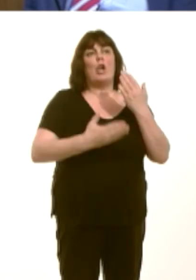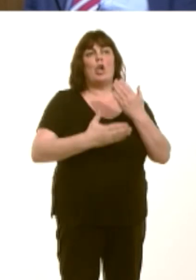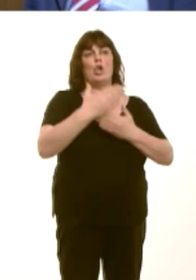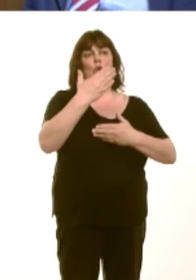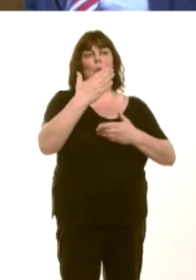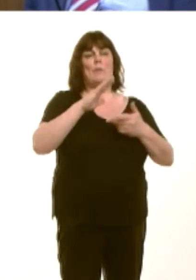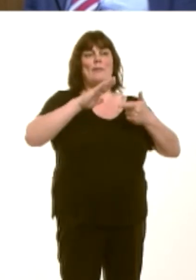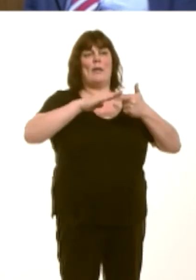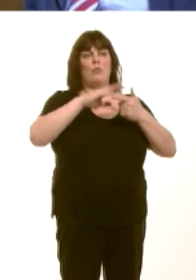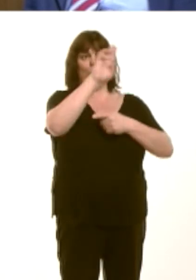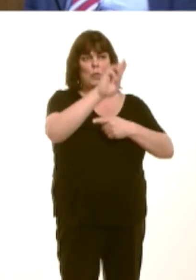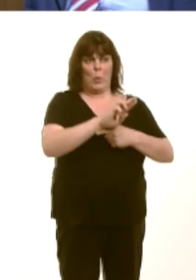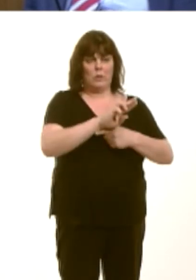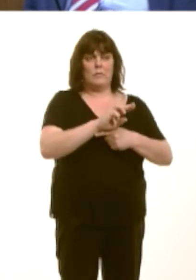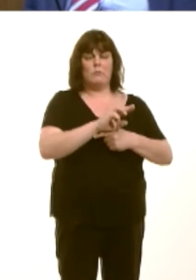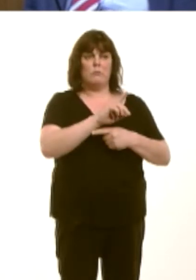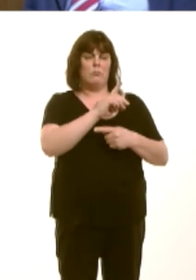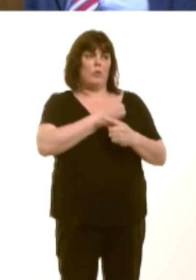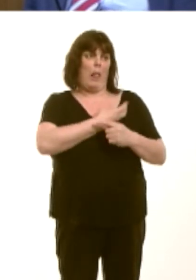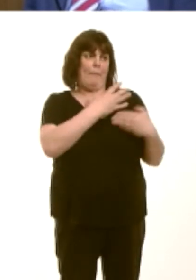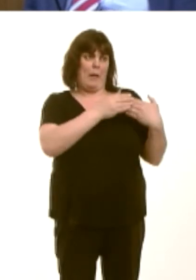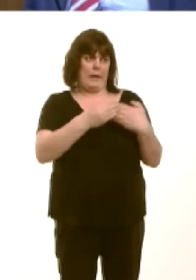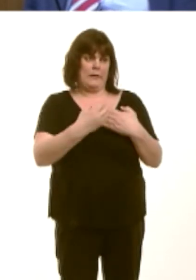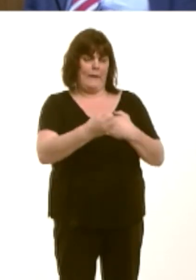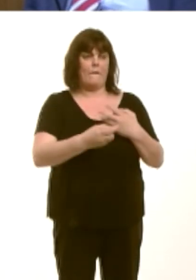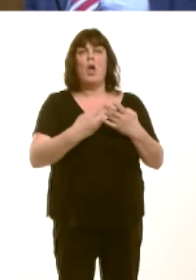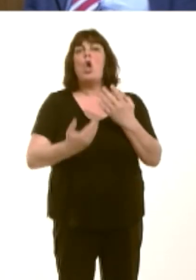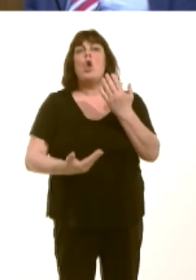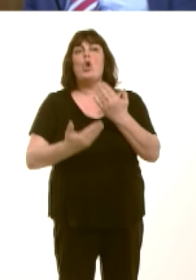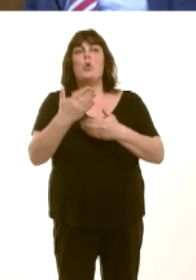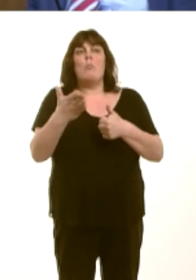Iím sure she will be happy with the fact that new schools are yet plannedóprimary schools.